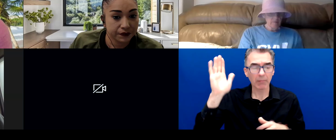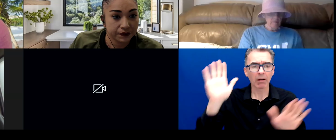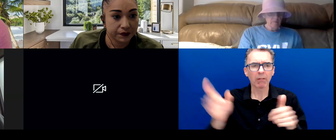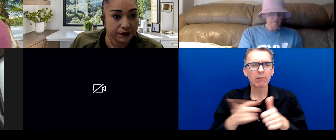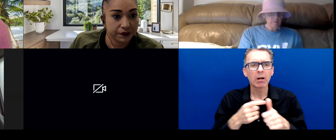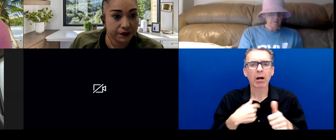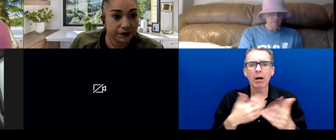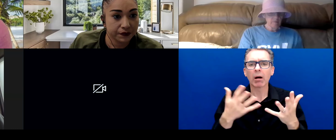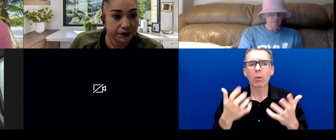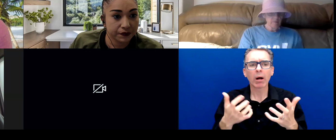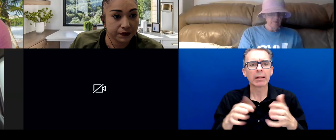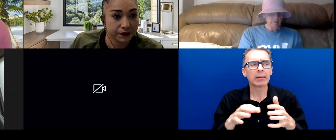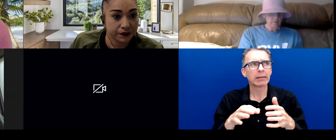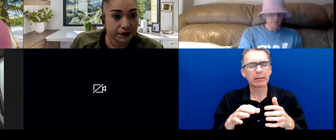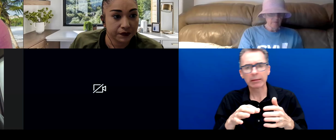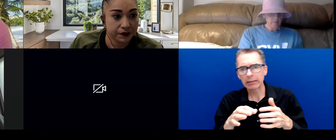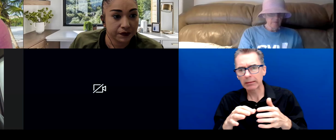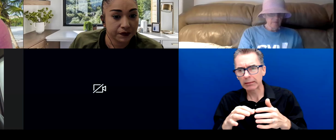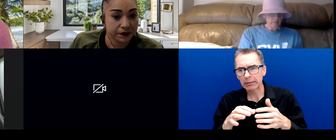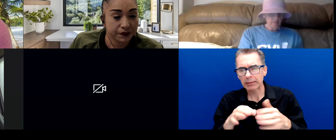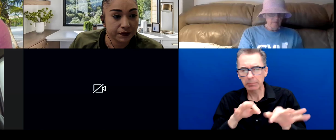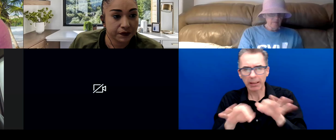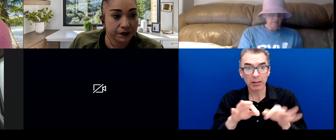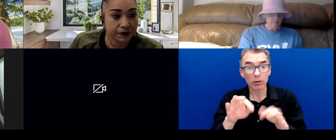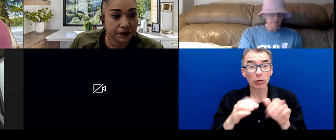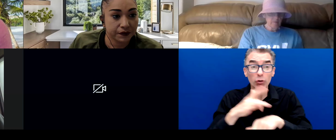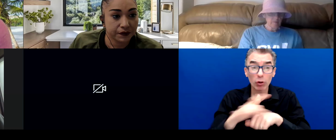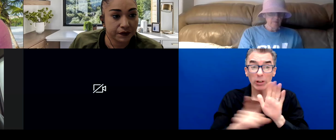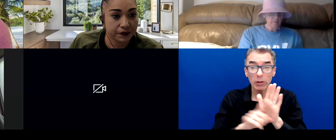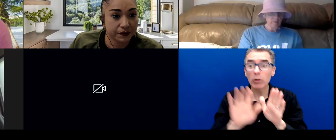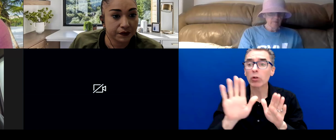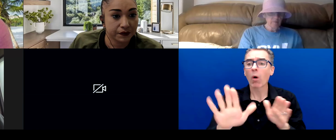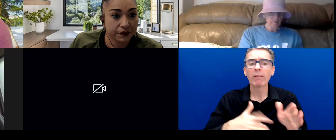with Early Alert. And that's okay.